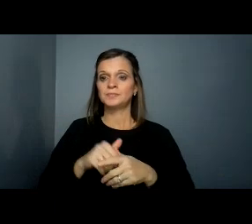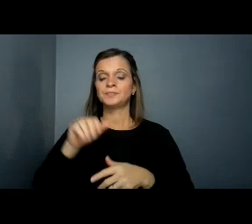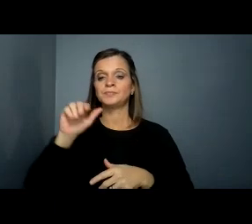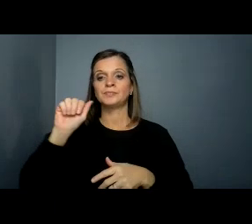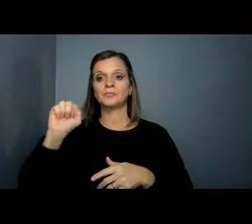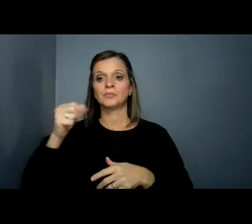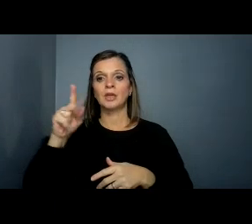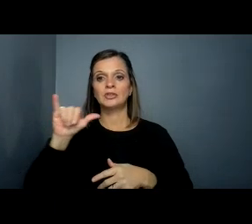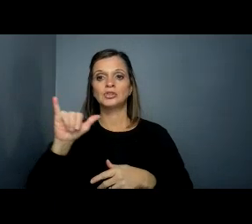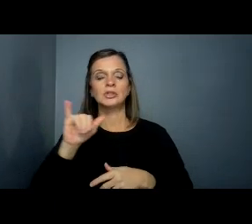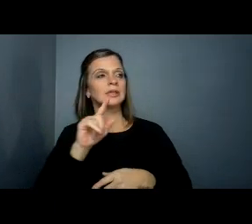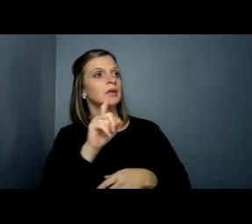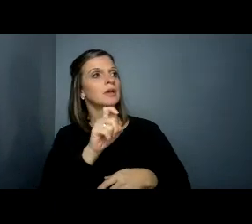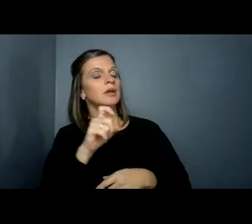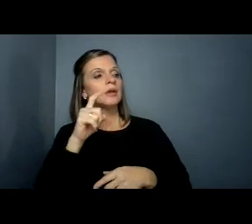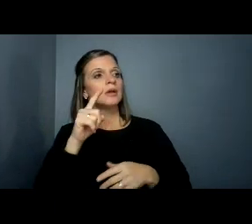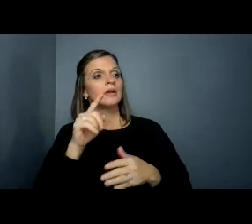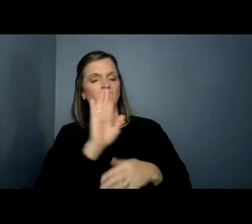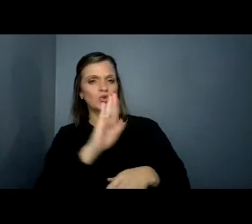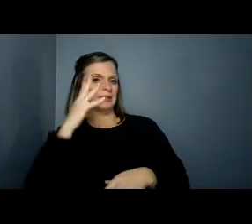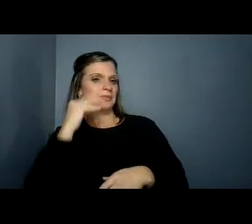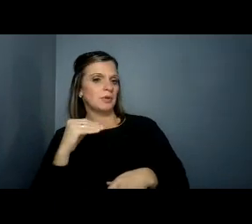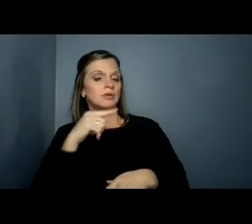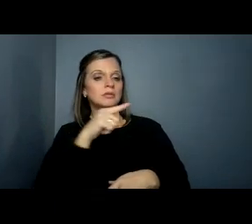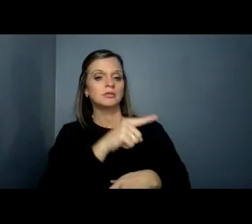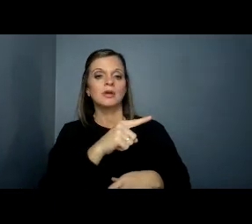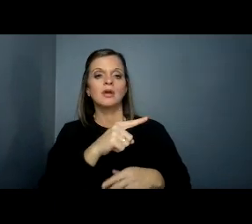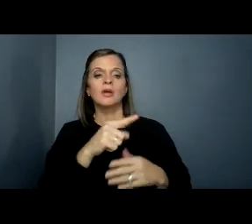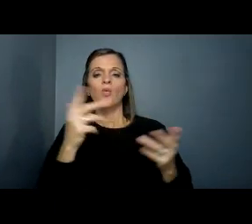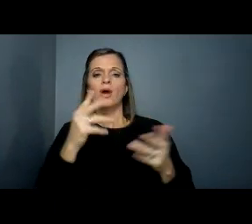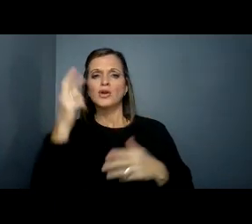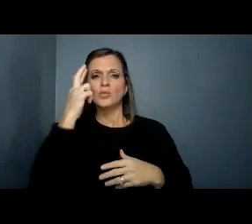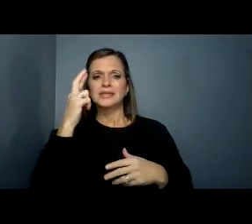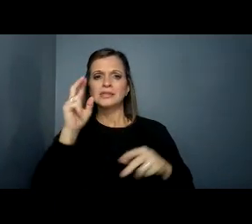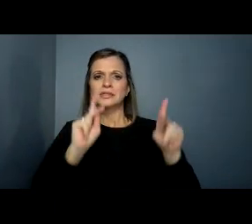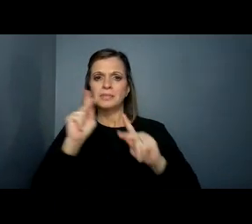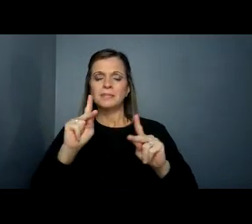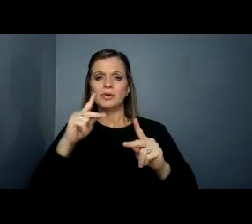are some reasons that people have experienced sudden hearing loss? Yeah, it's good.